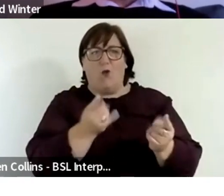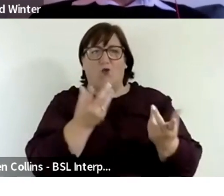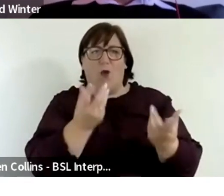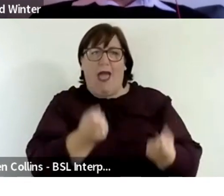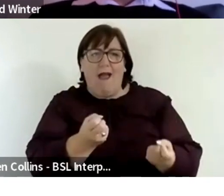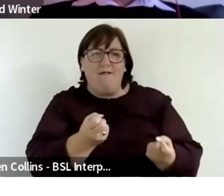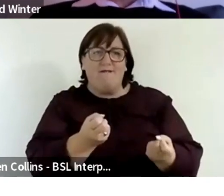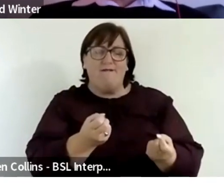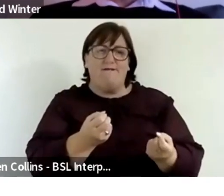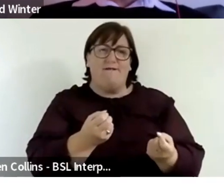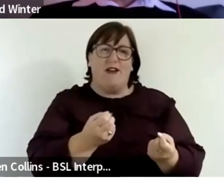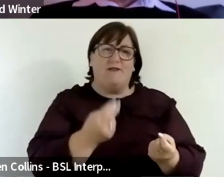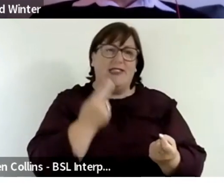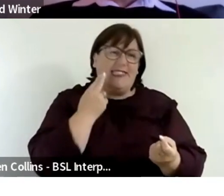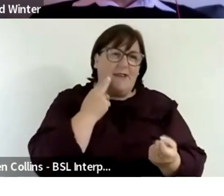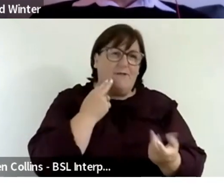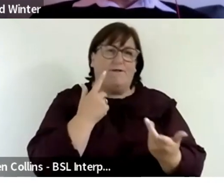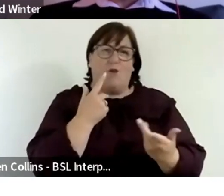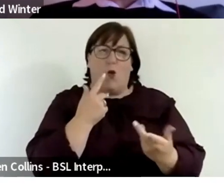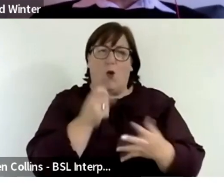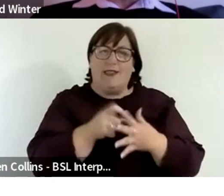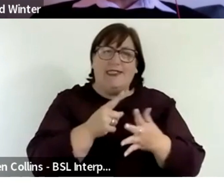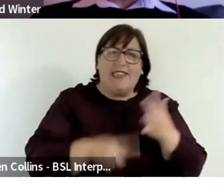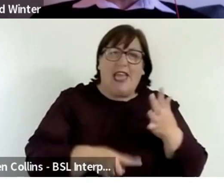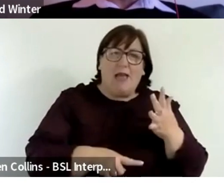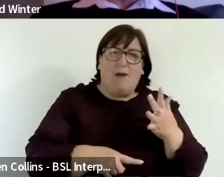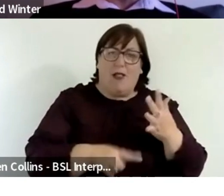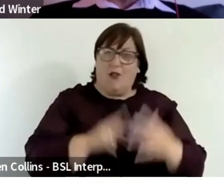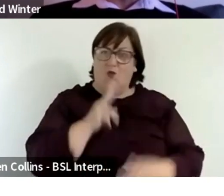You can see the group who came in for knock interviews.